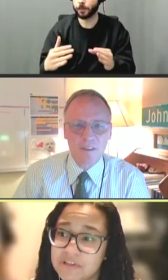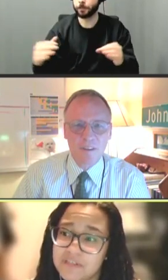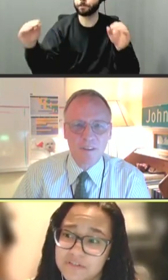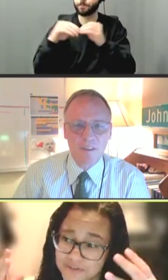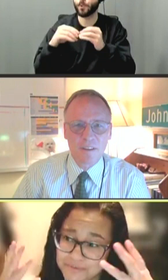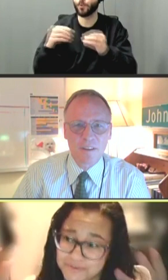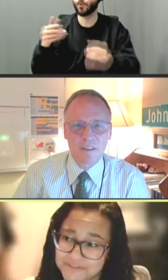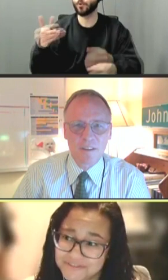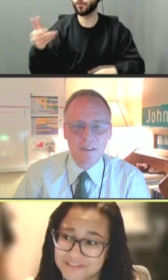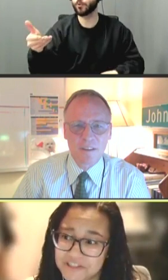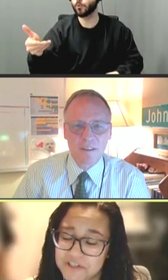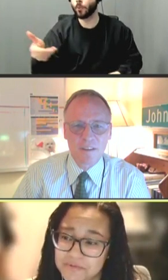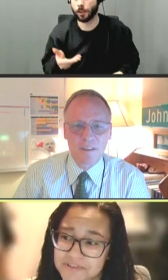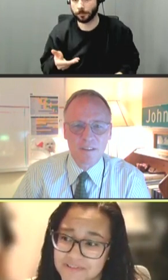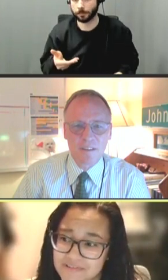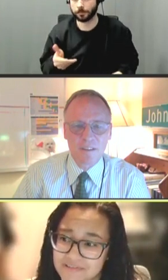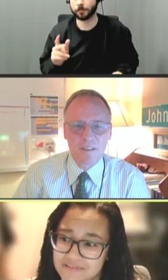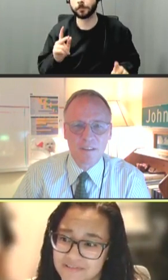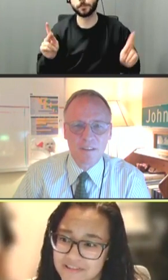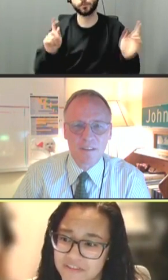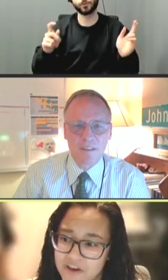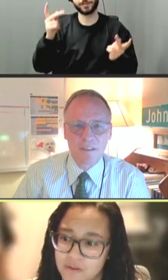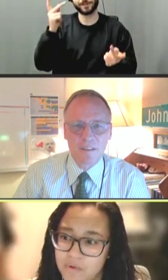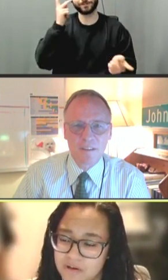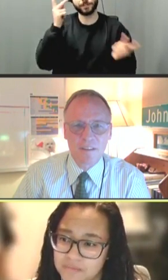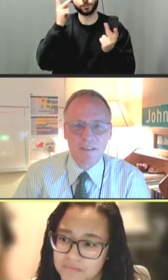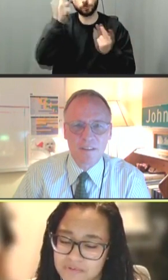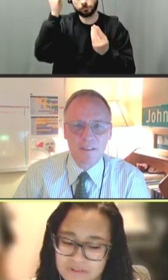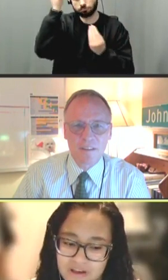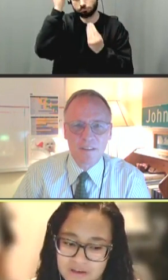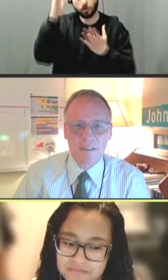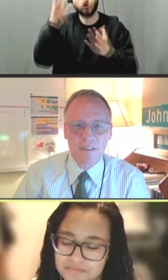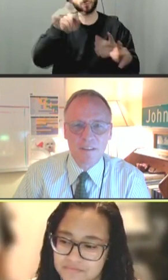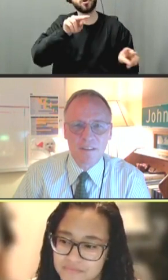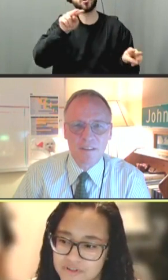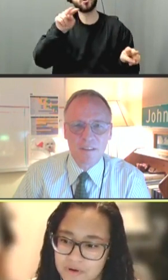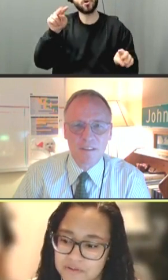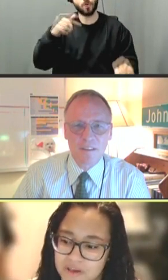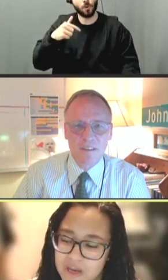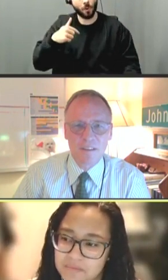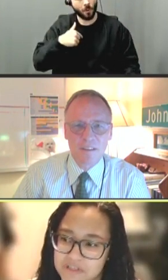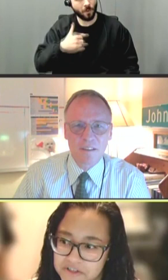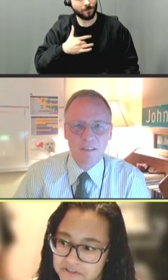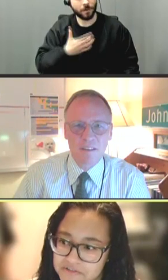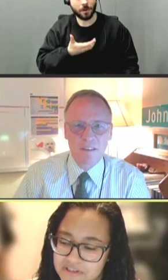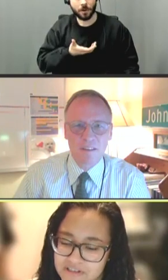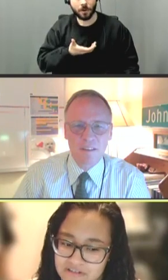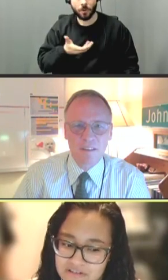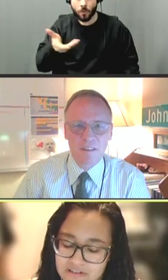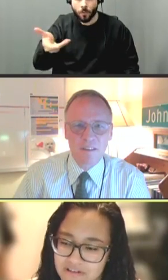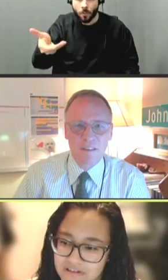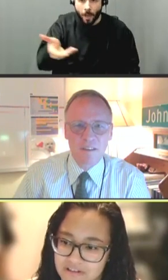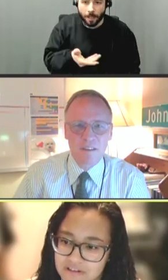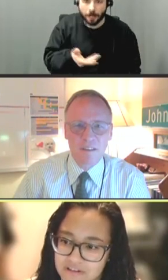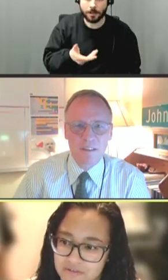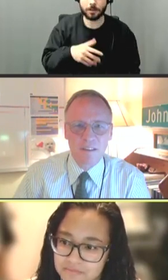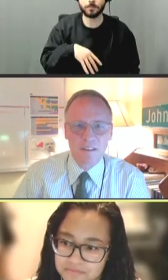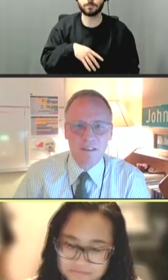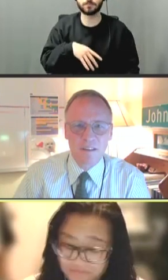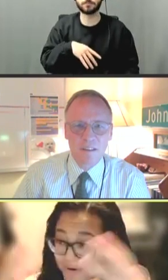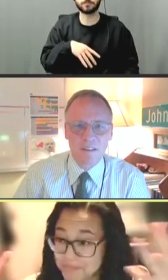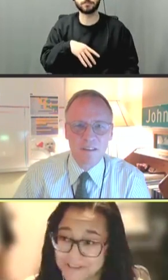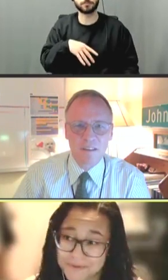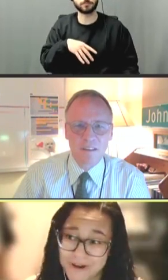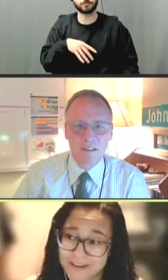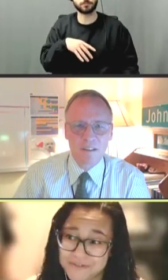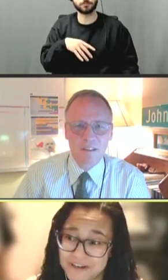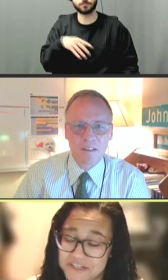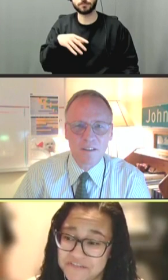need visual cues that they are welcome, so how campaign materials that represent a wider range